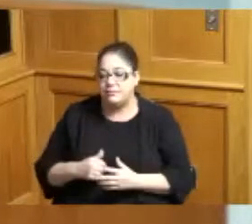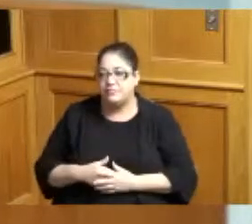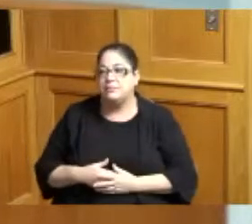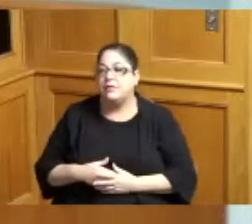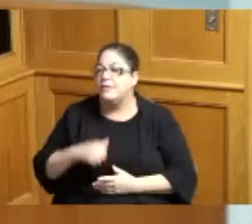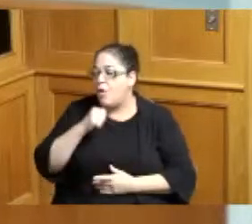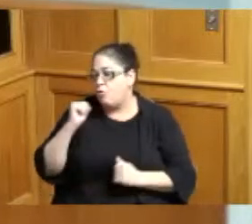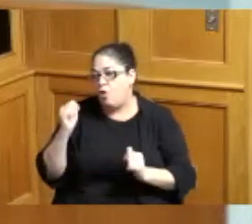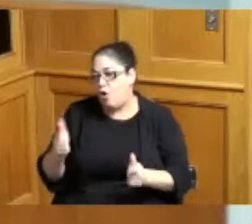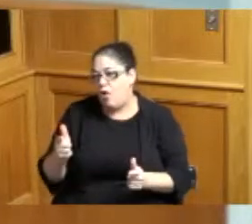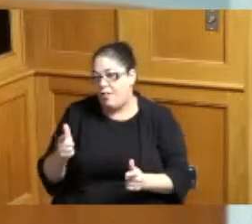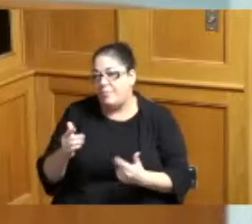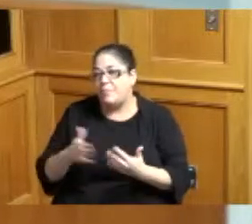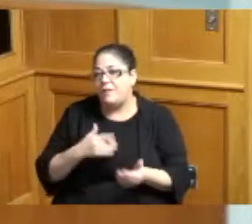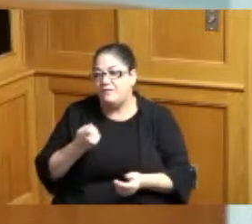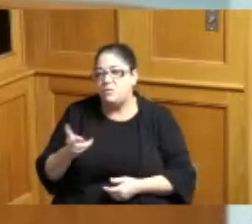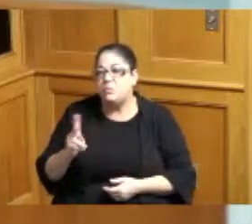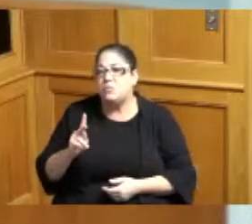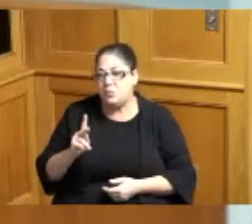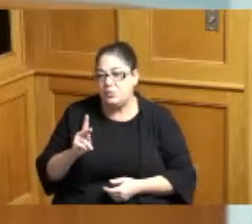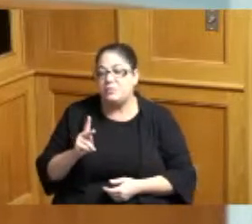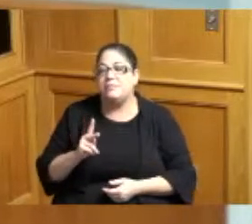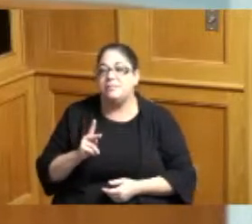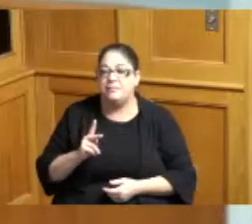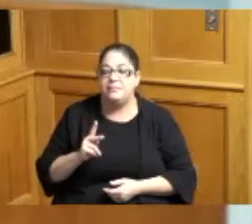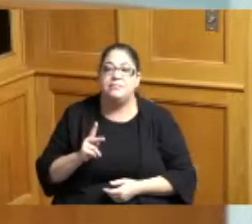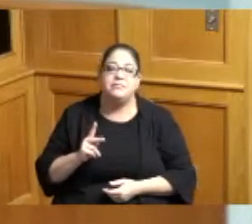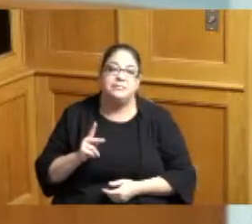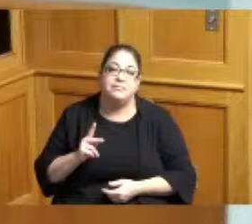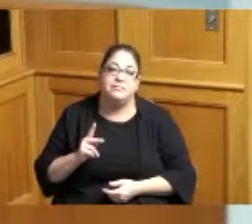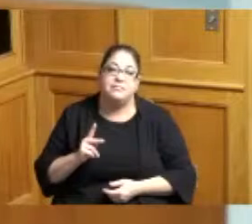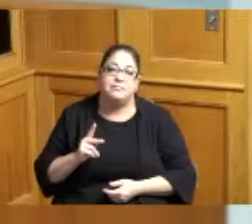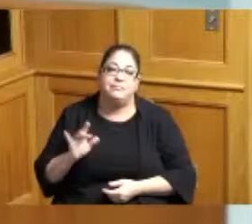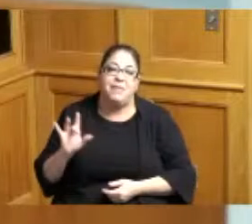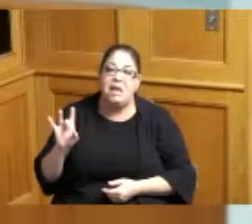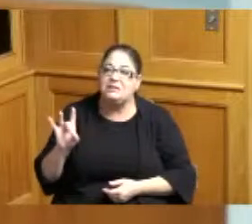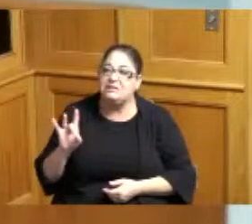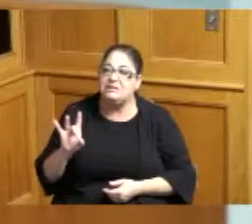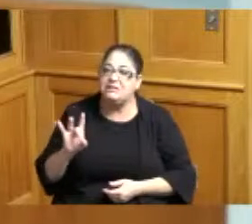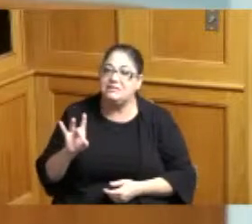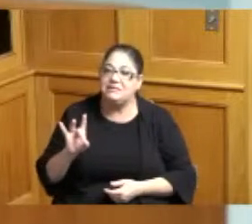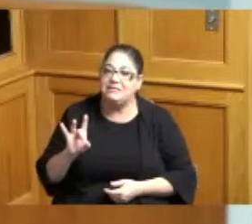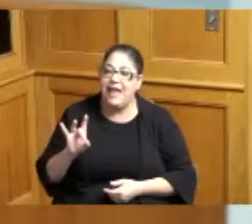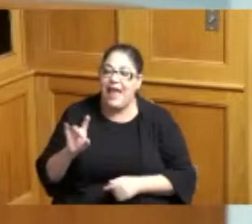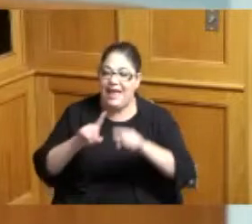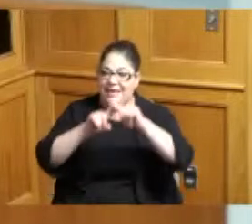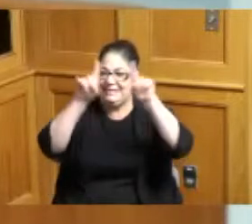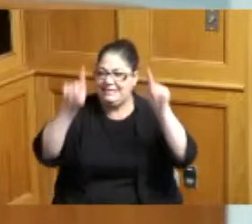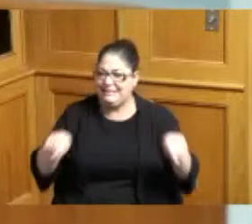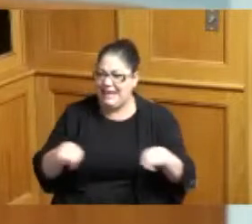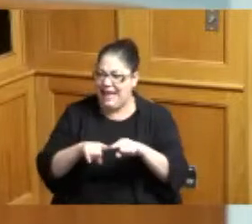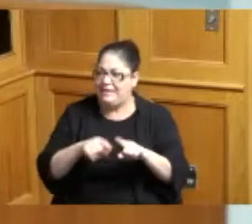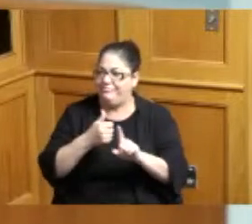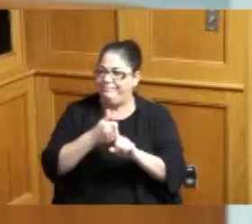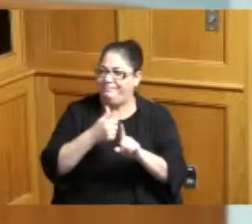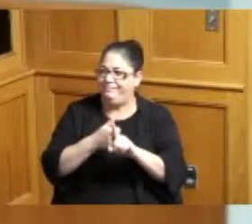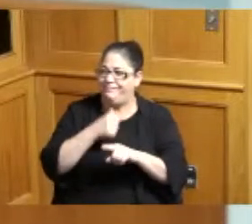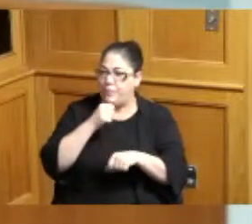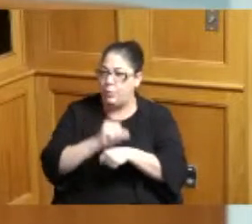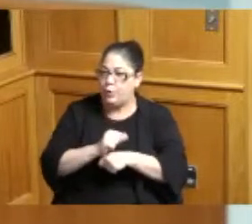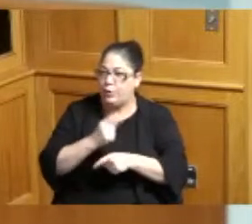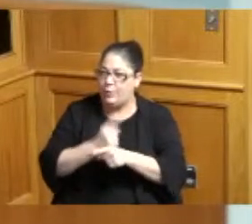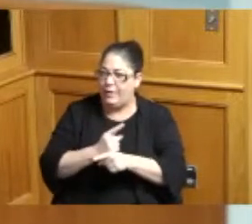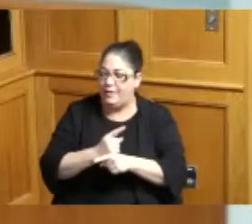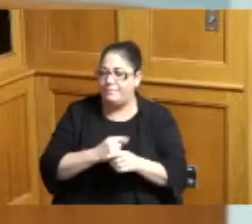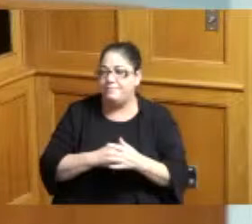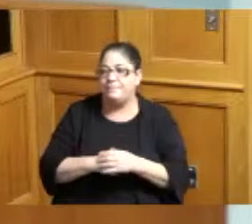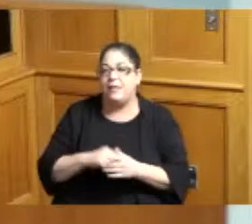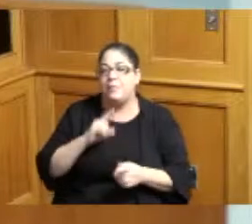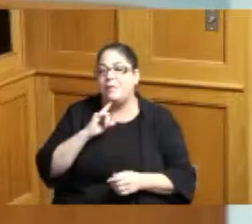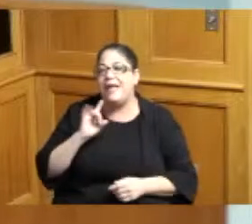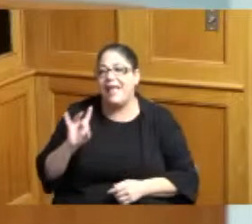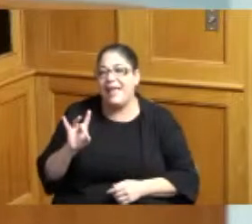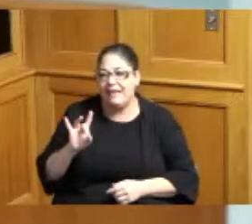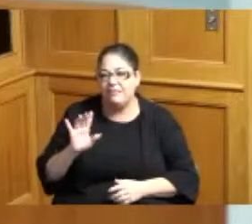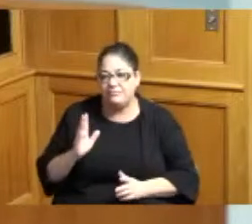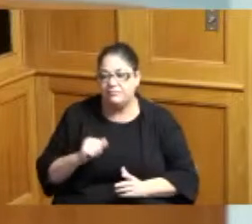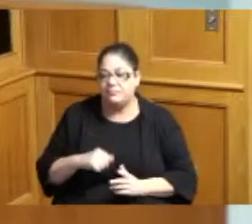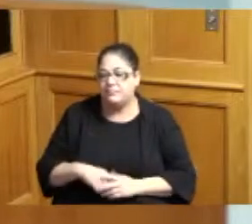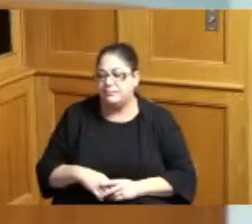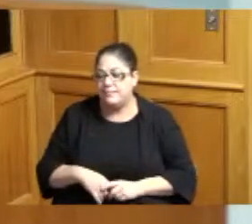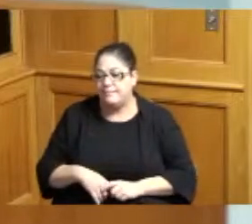them it's about I'd say about eight total signs give or take this is to first of all this item